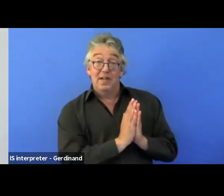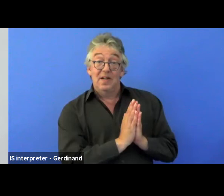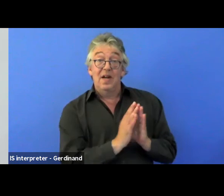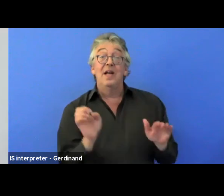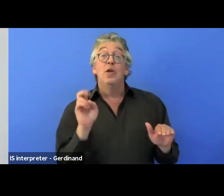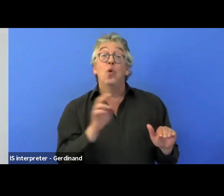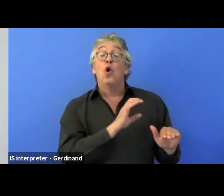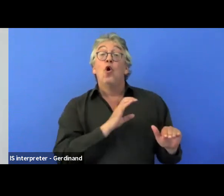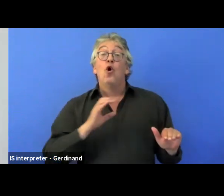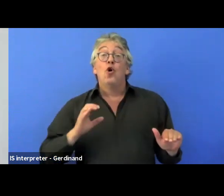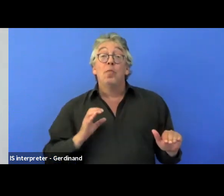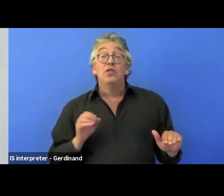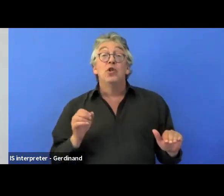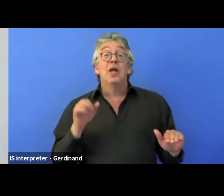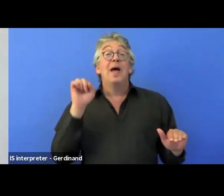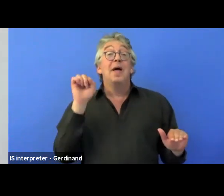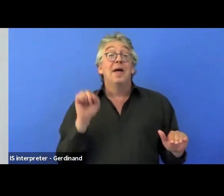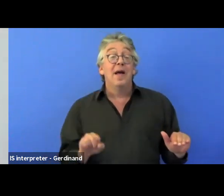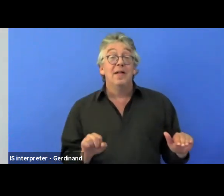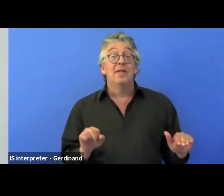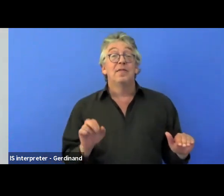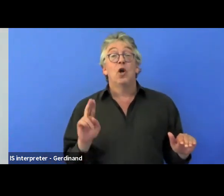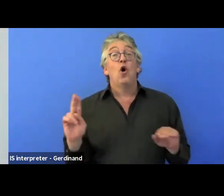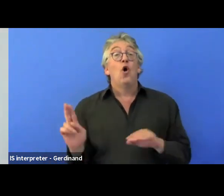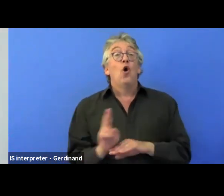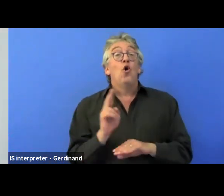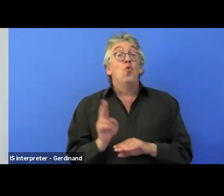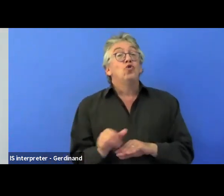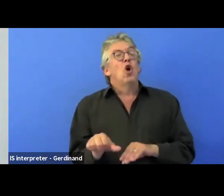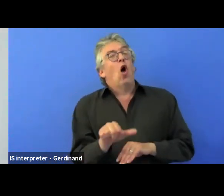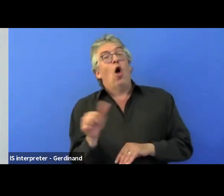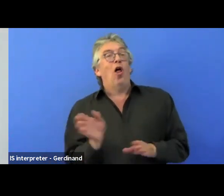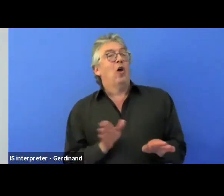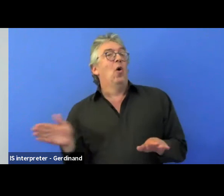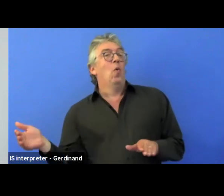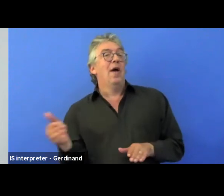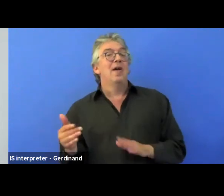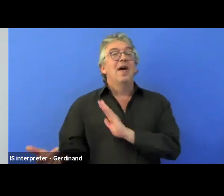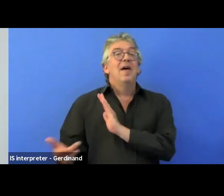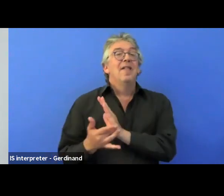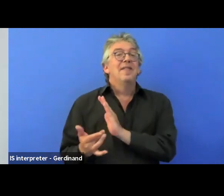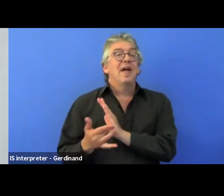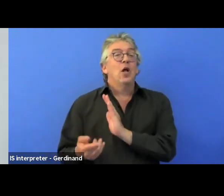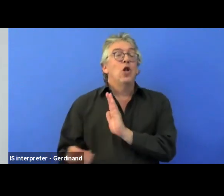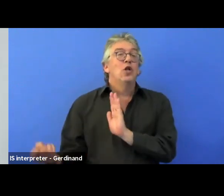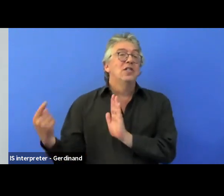this other way, the technical specifications as for their requirements concerning e-books.